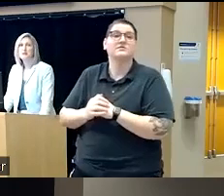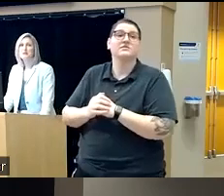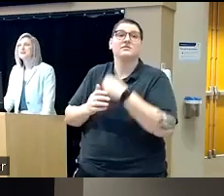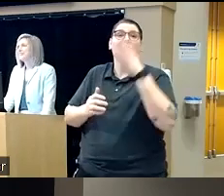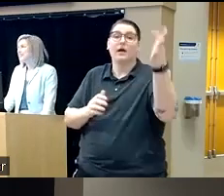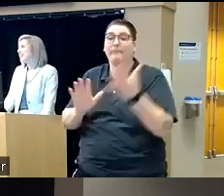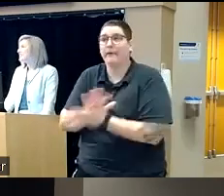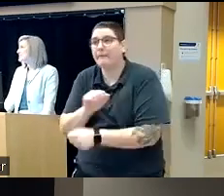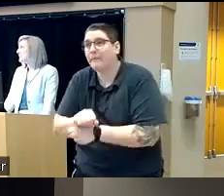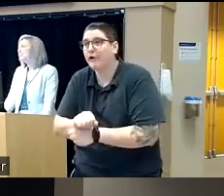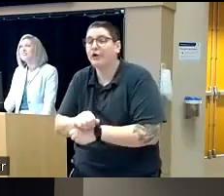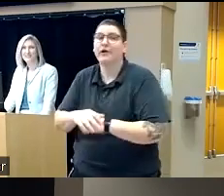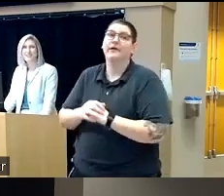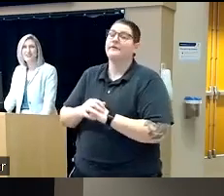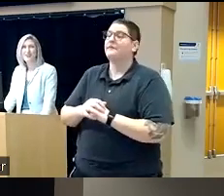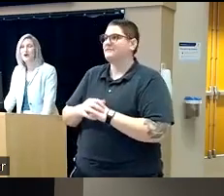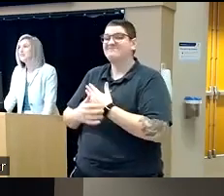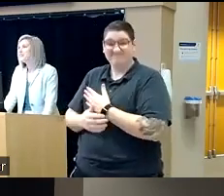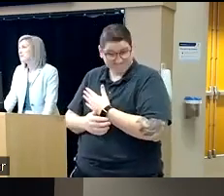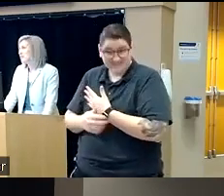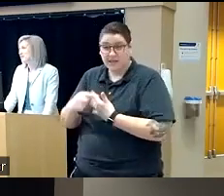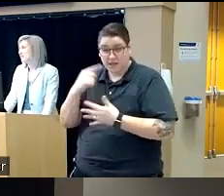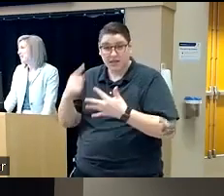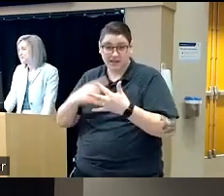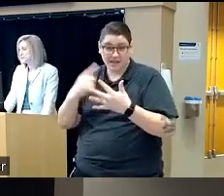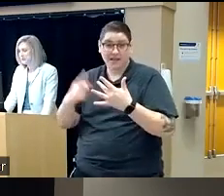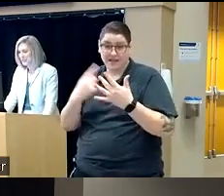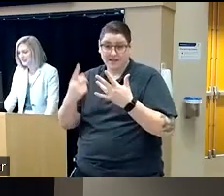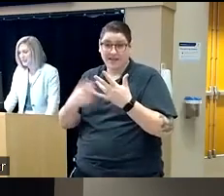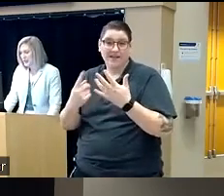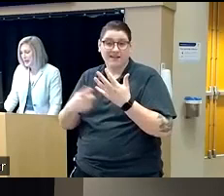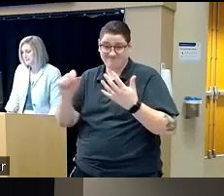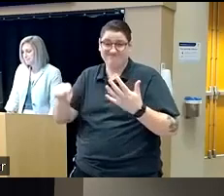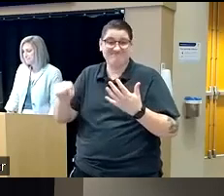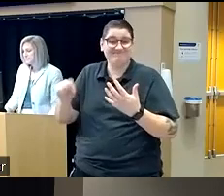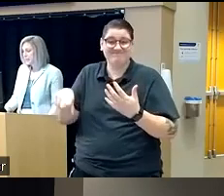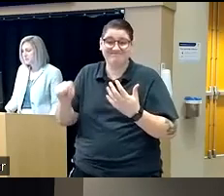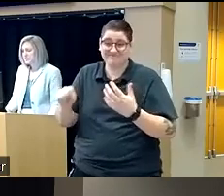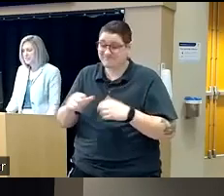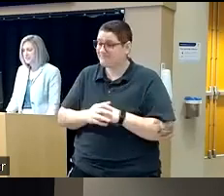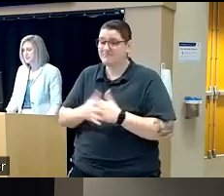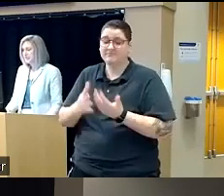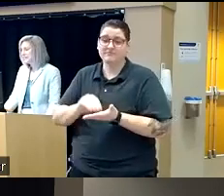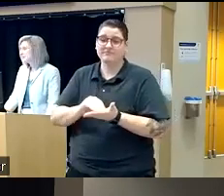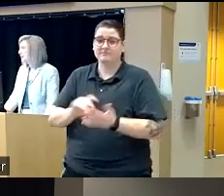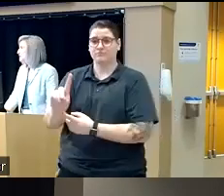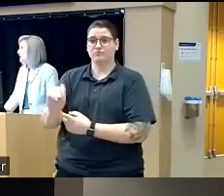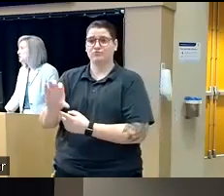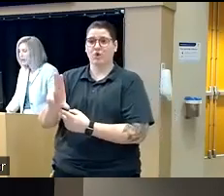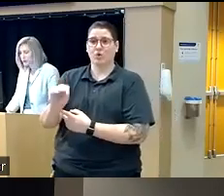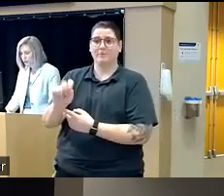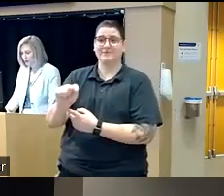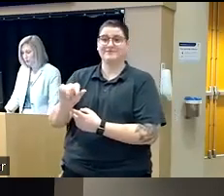paperwork yes all of the above absolutely documentation case management chart review